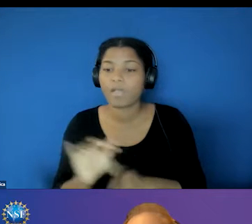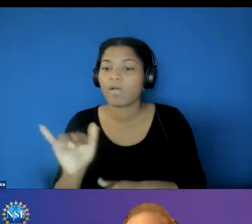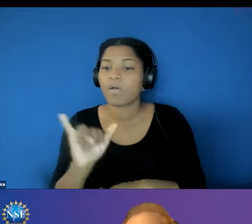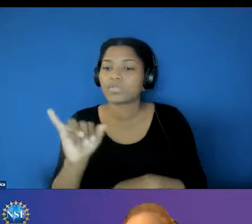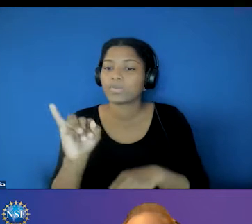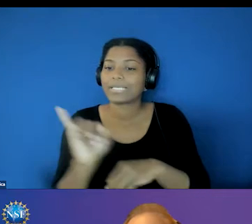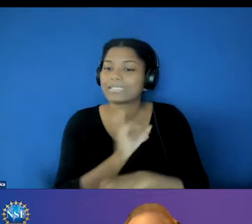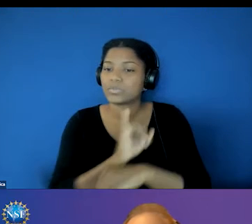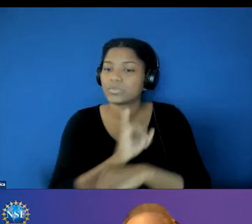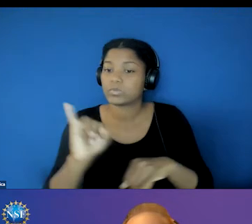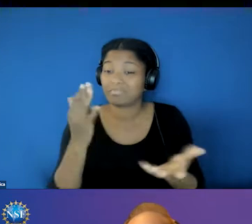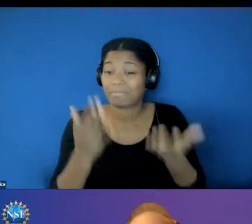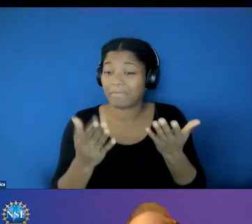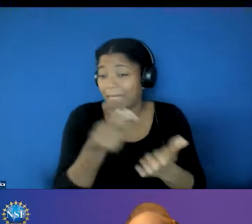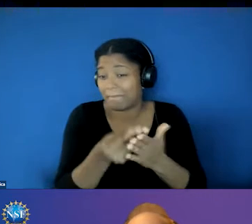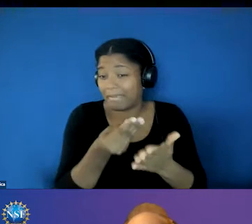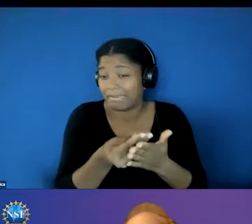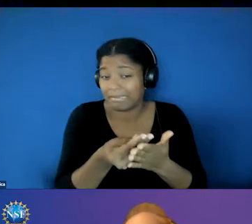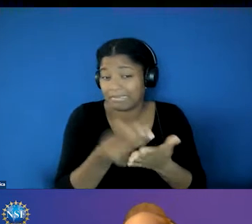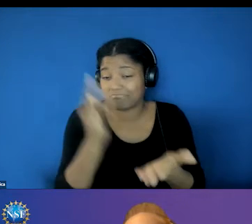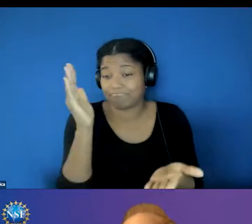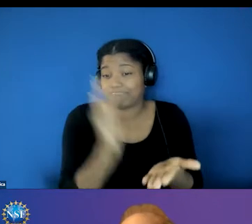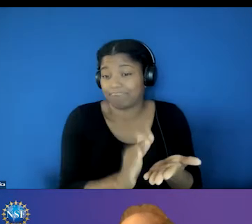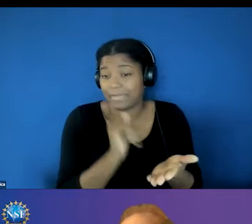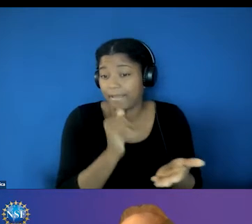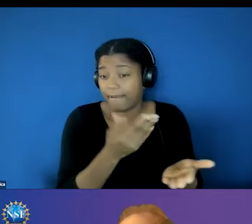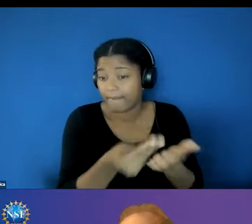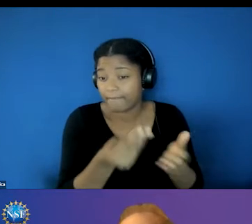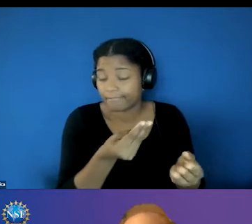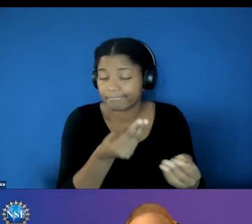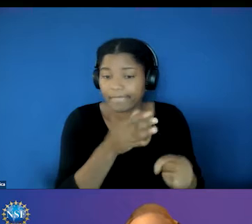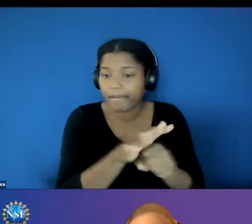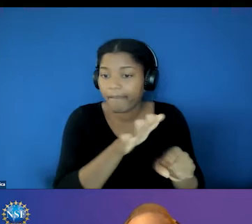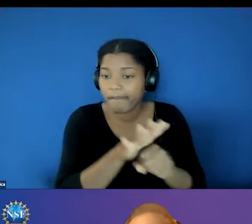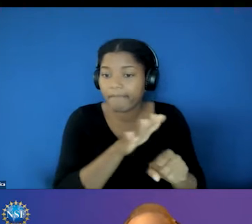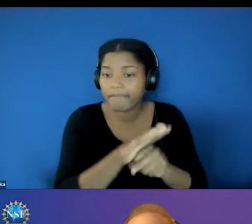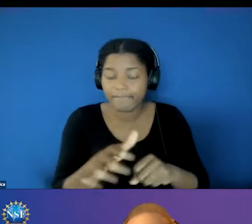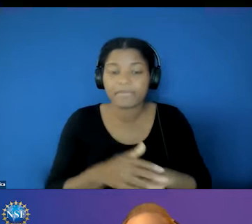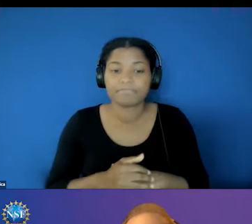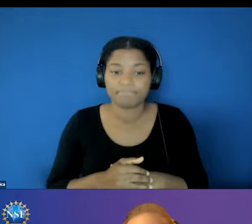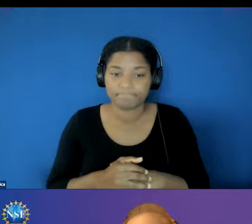becoming more common, including emerging research institutions.